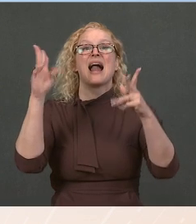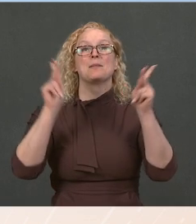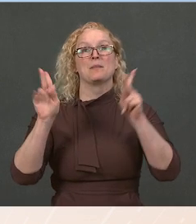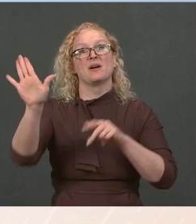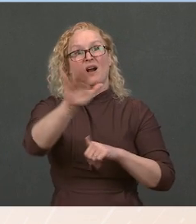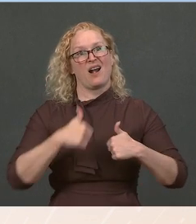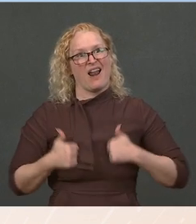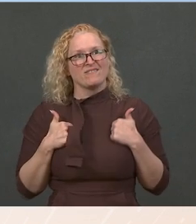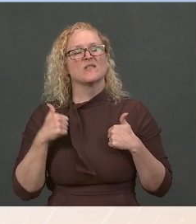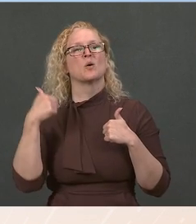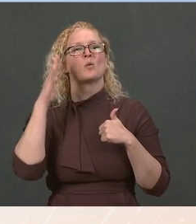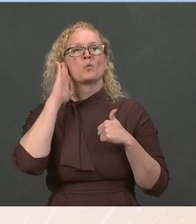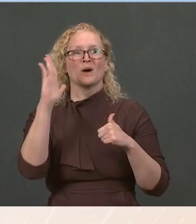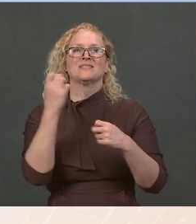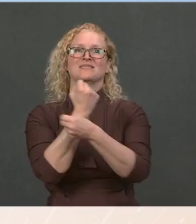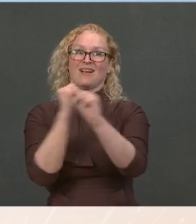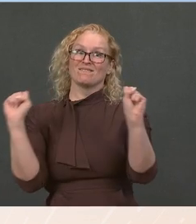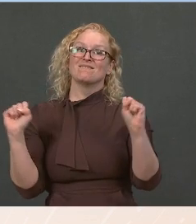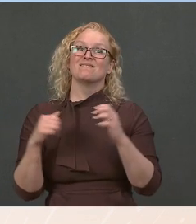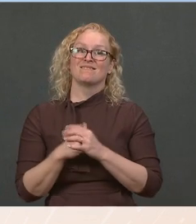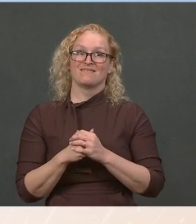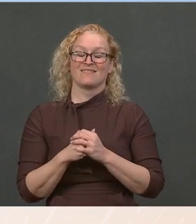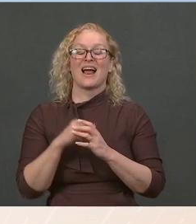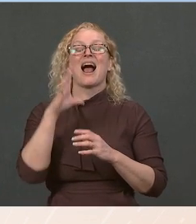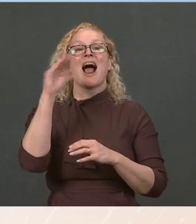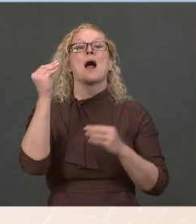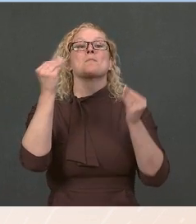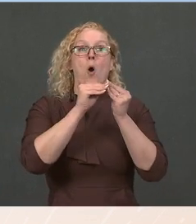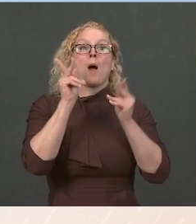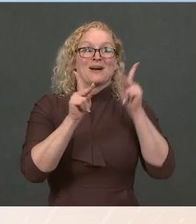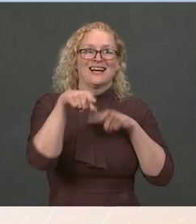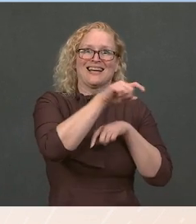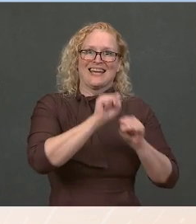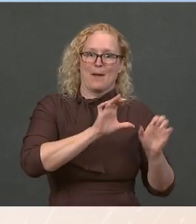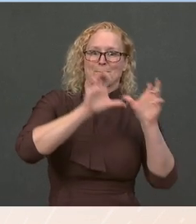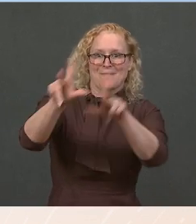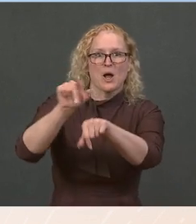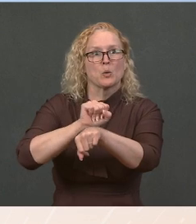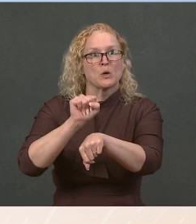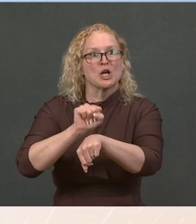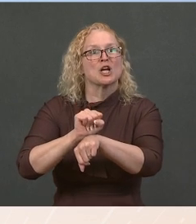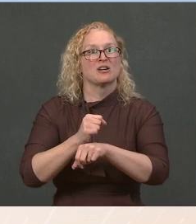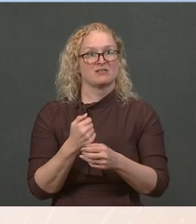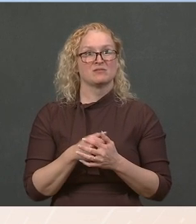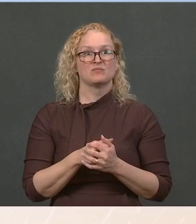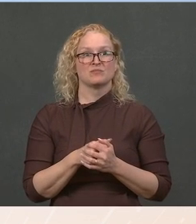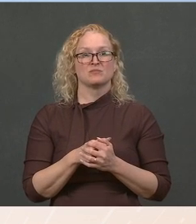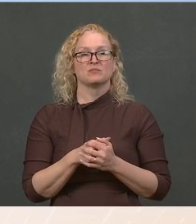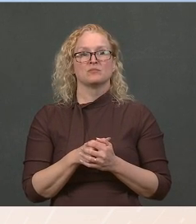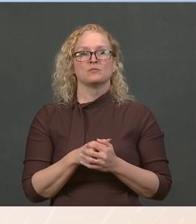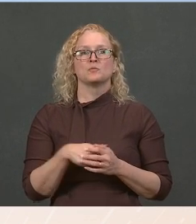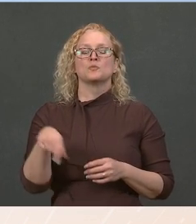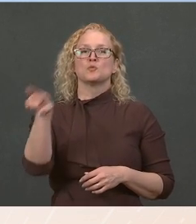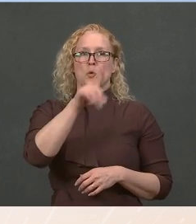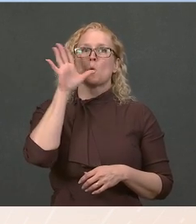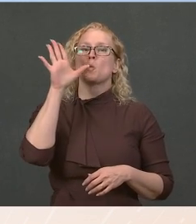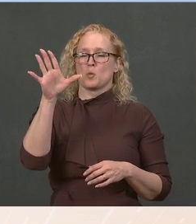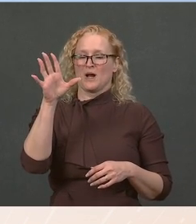And we continue to see companies implement these requirements effectively and with little of the concerns that reporting cites.